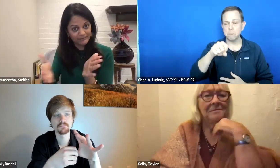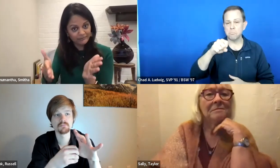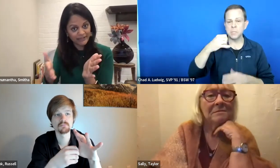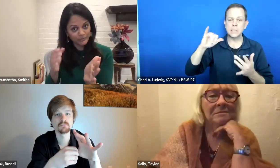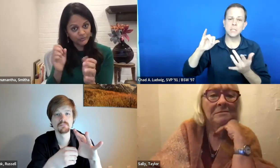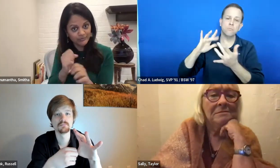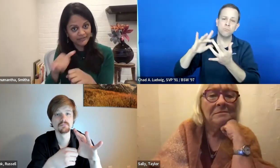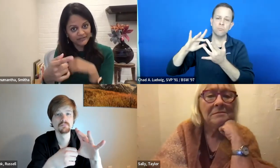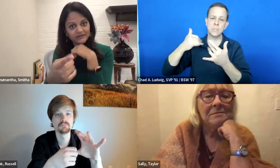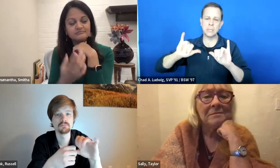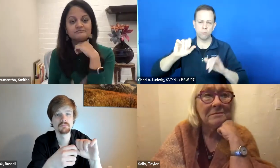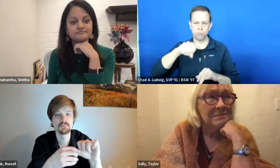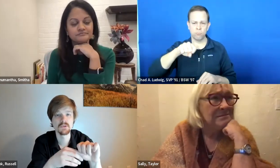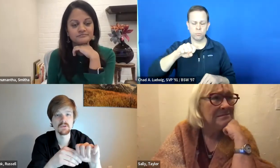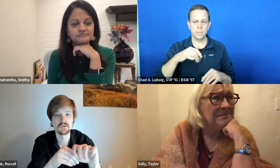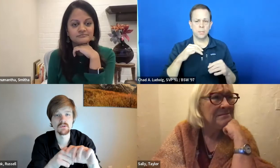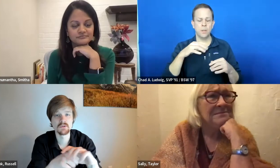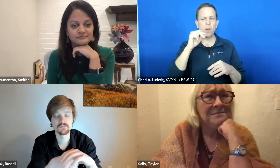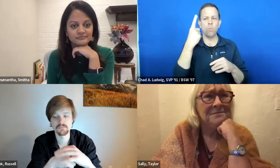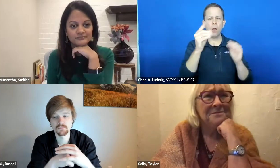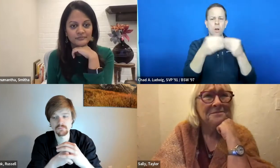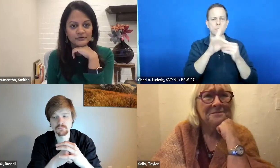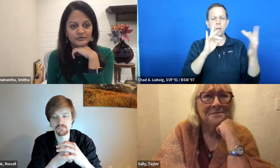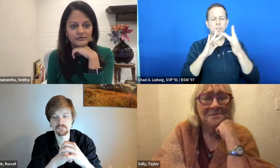and the knowledge knowing how to deal with Deaf caregivers...